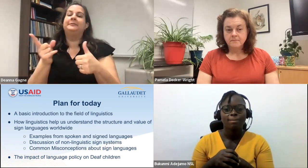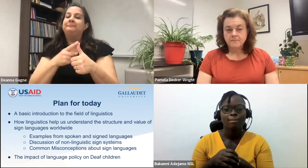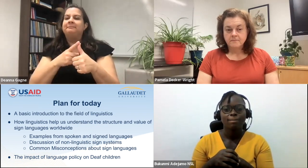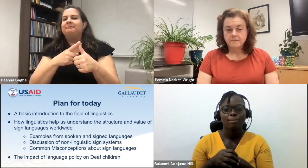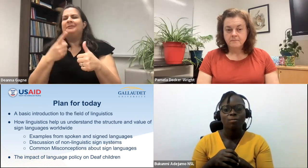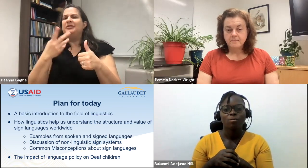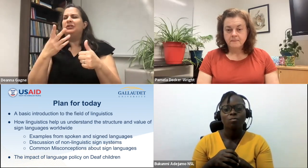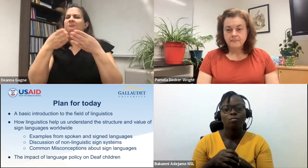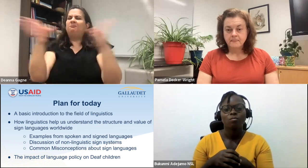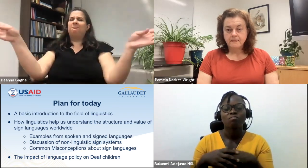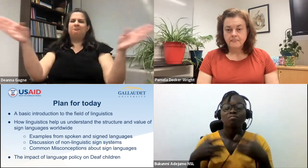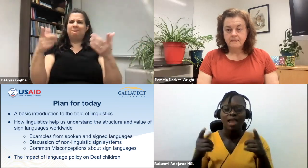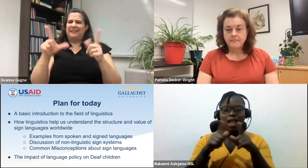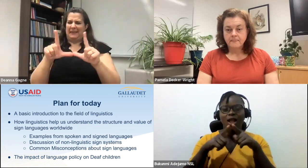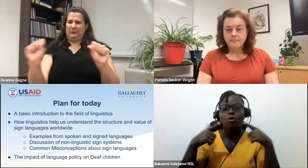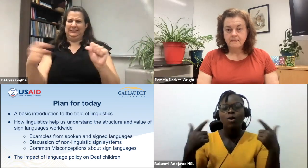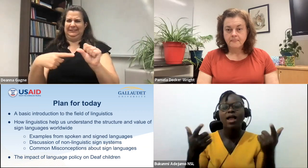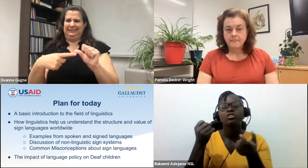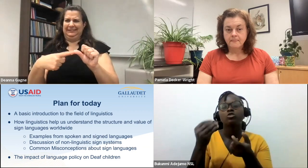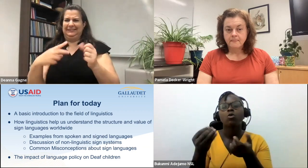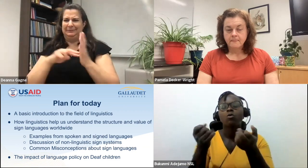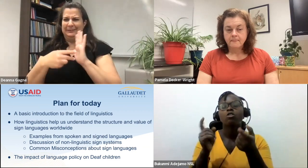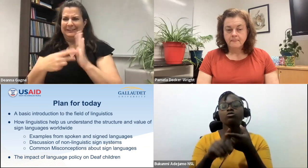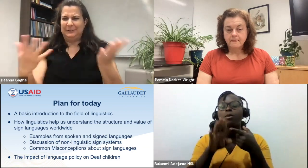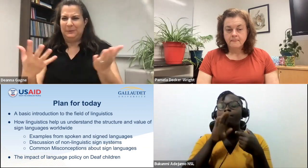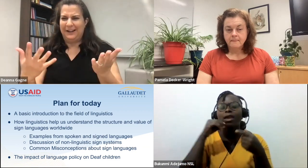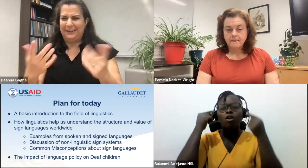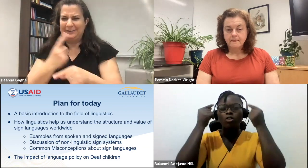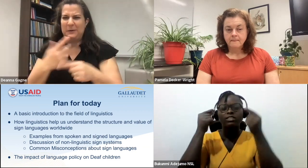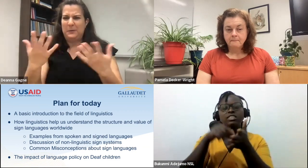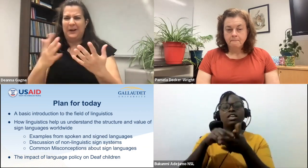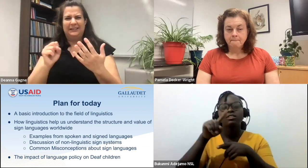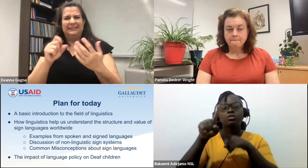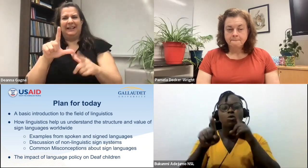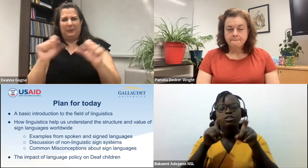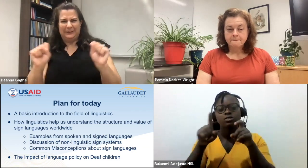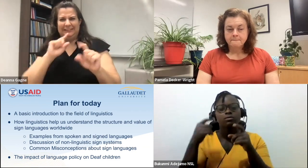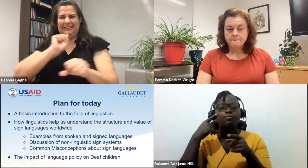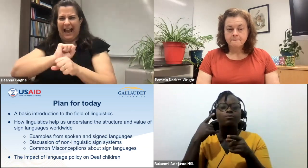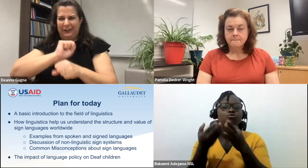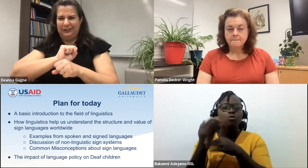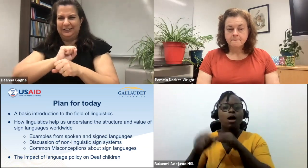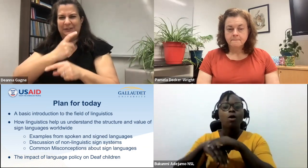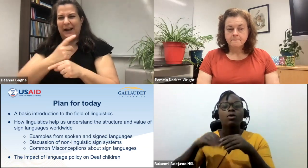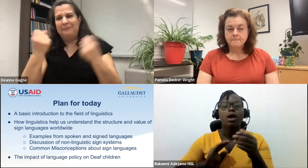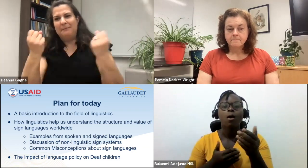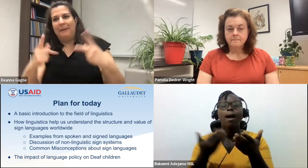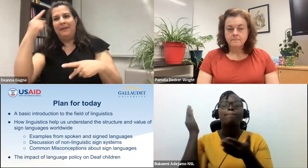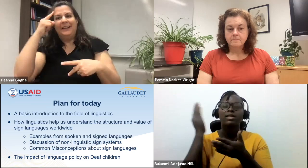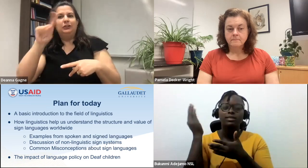Now we'd like to tell you a little bit about our plan Today we're going to be talking about what linguistics is as a field